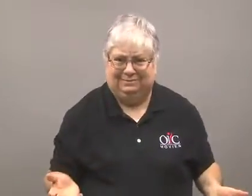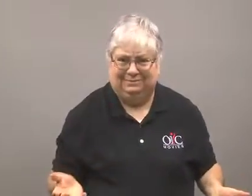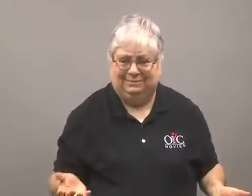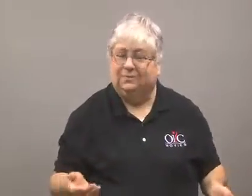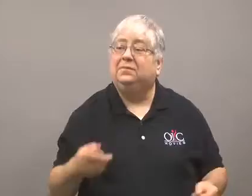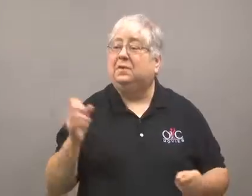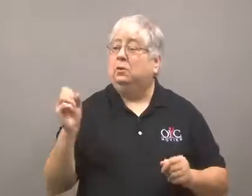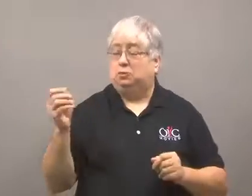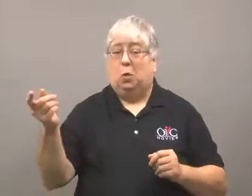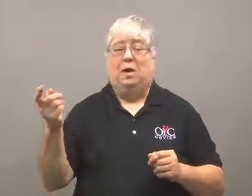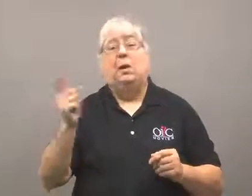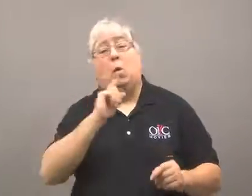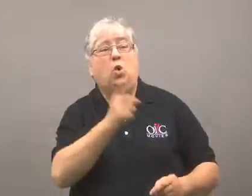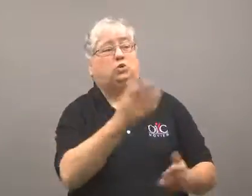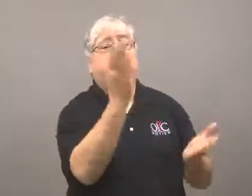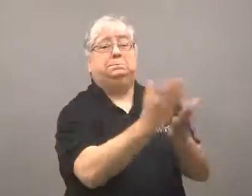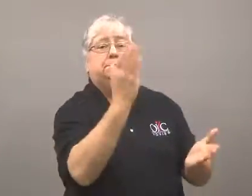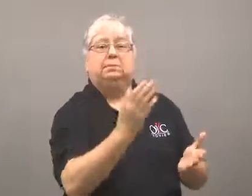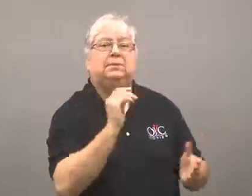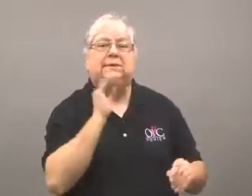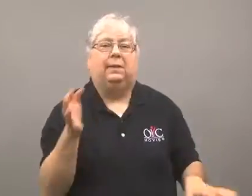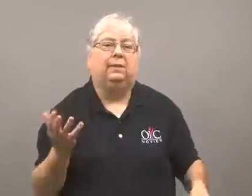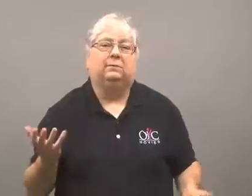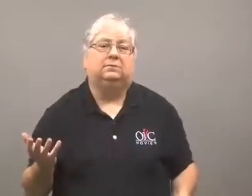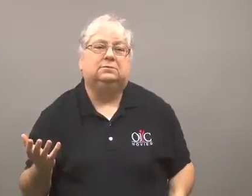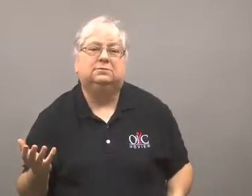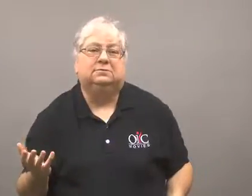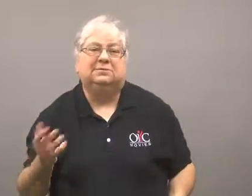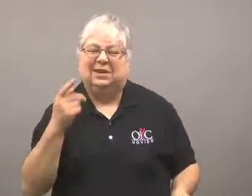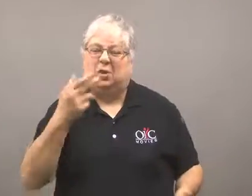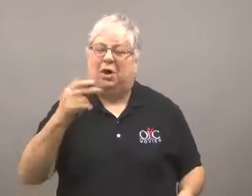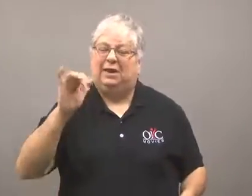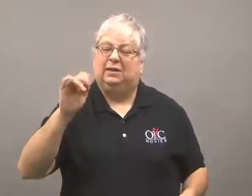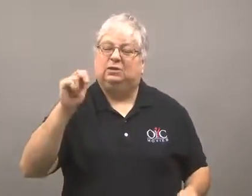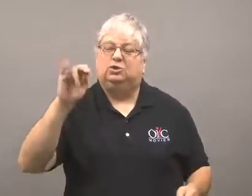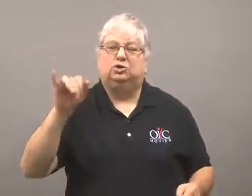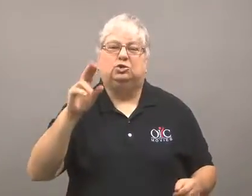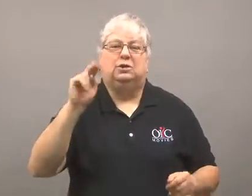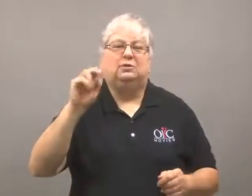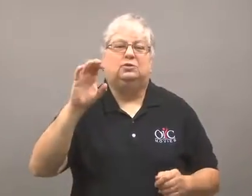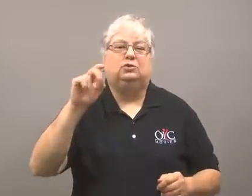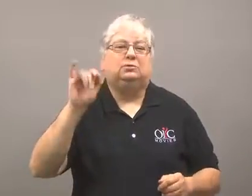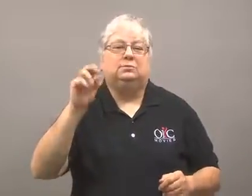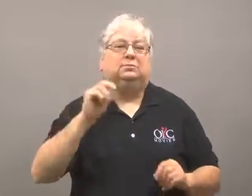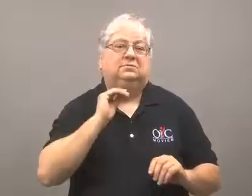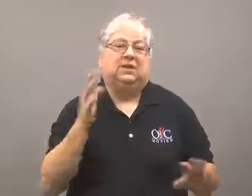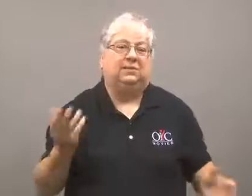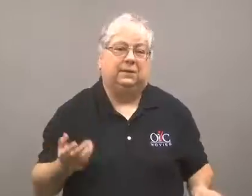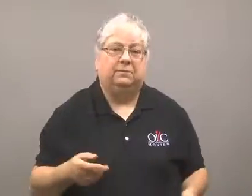No injunction was issued.